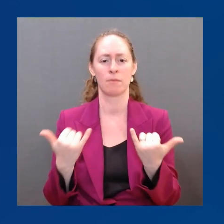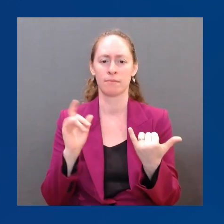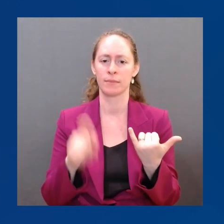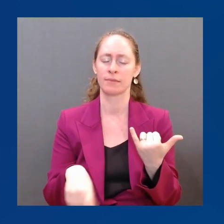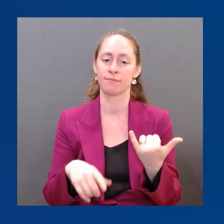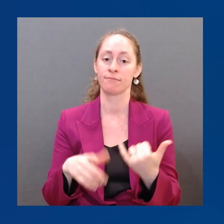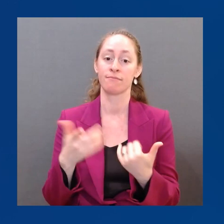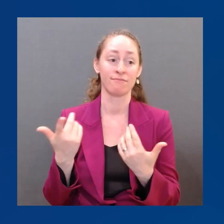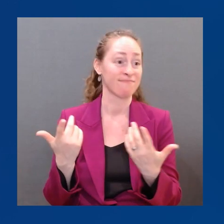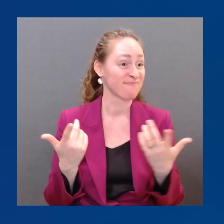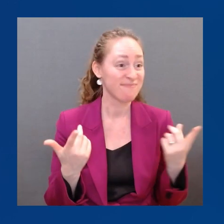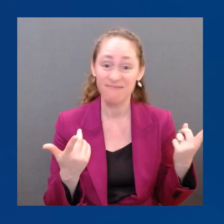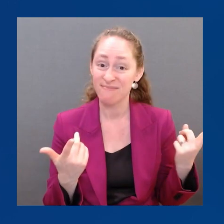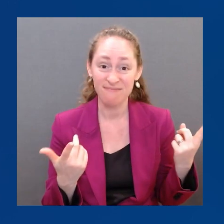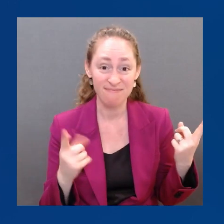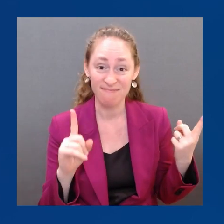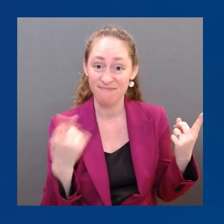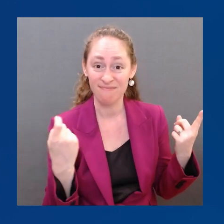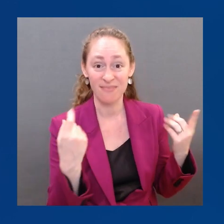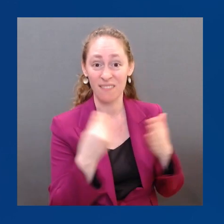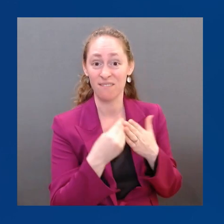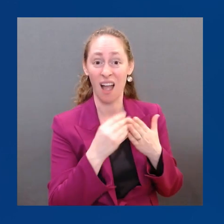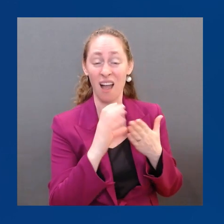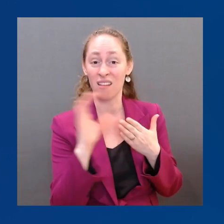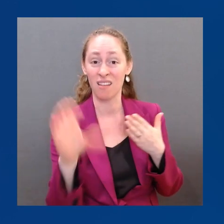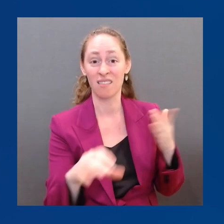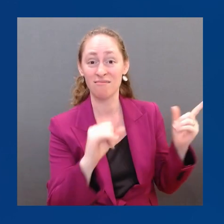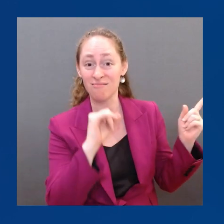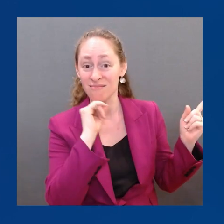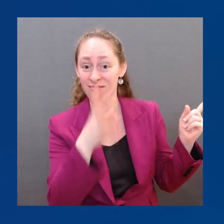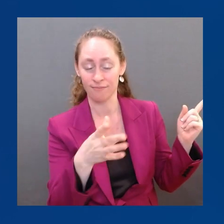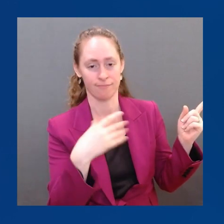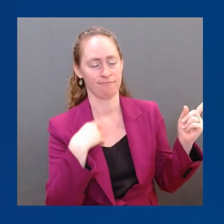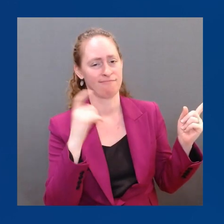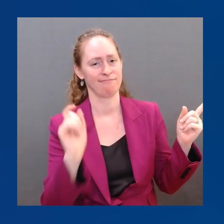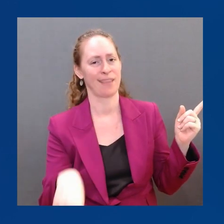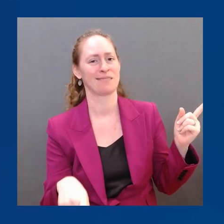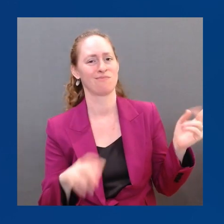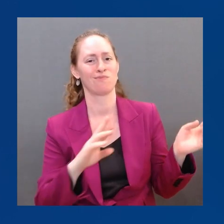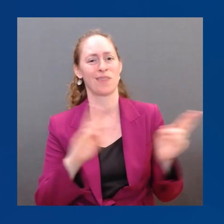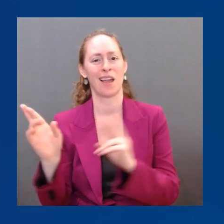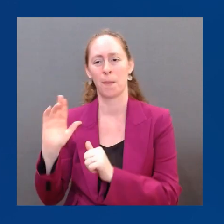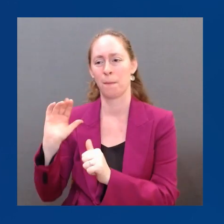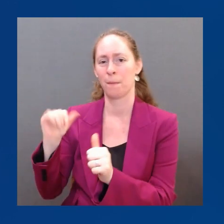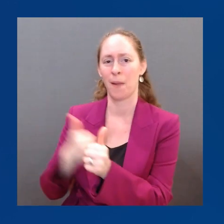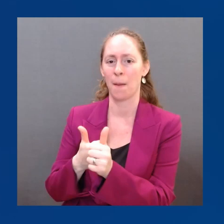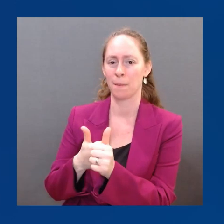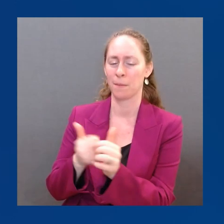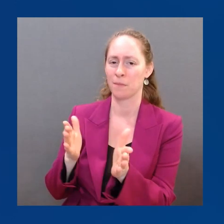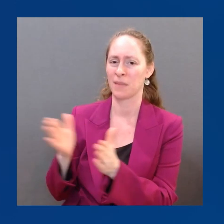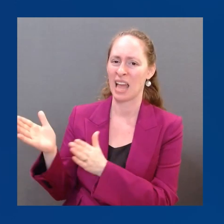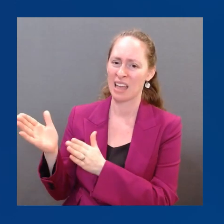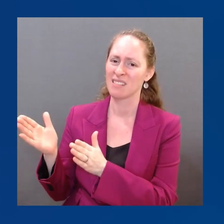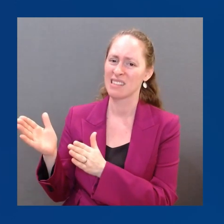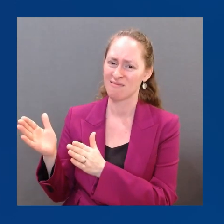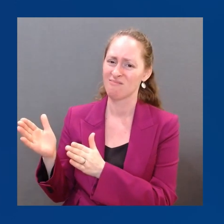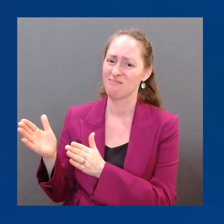I think it would be -- I think it'd be terrible. I think we would see a lot of unnecessary loss of life if that were to happen. But we're looking at all the scenarios